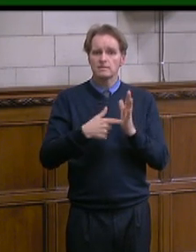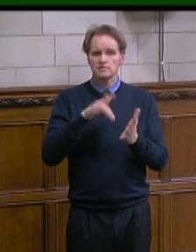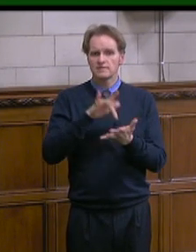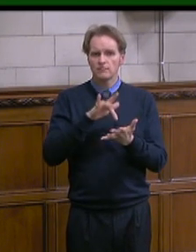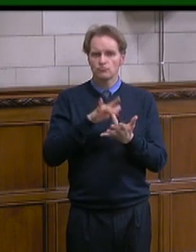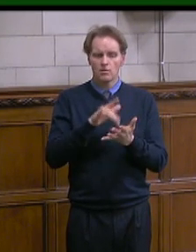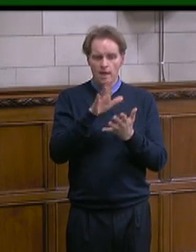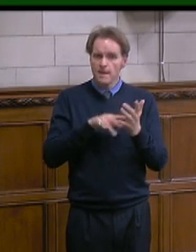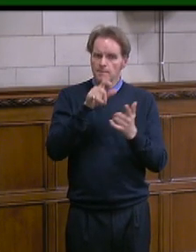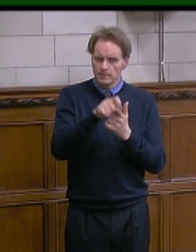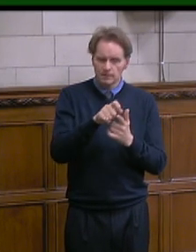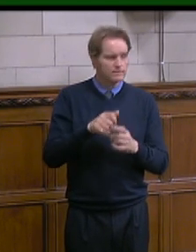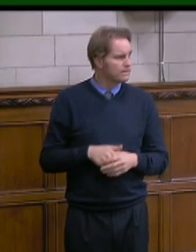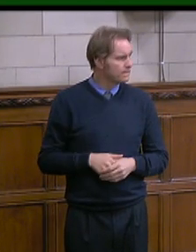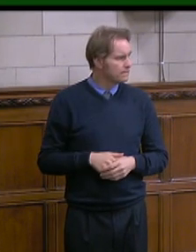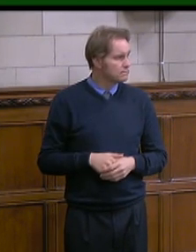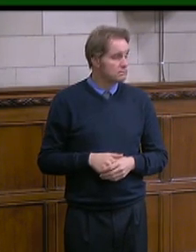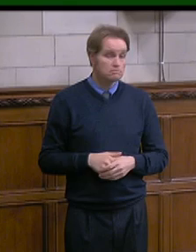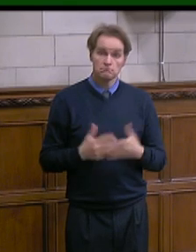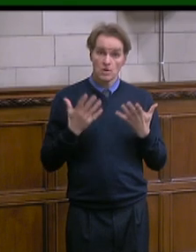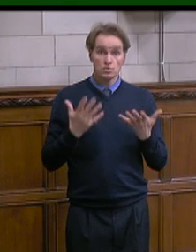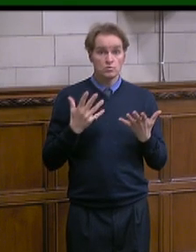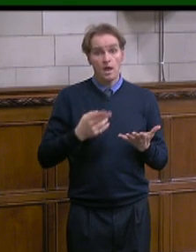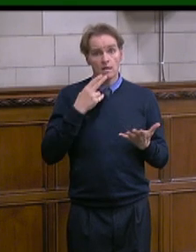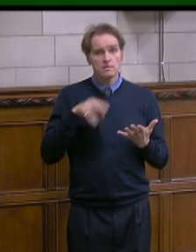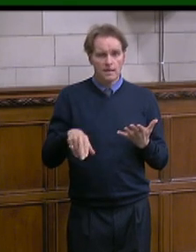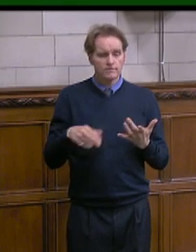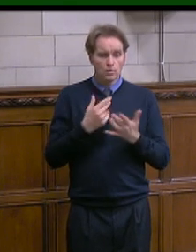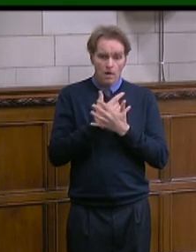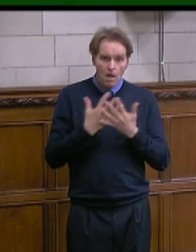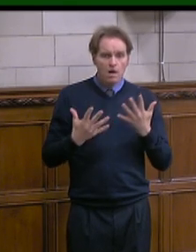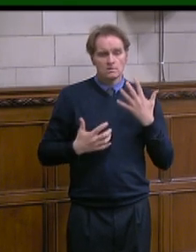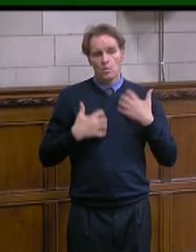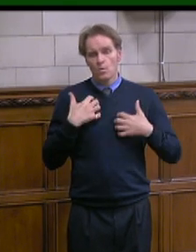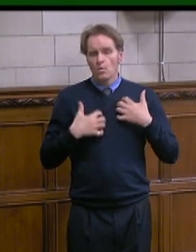Some really interesting and exciting points were made, all of them supporting the need